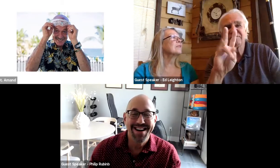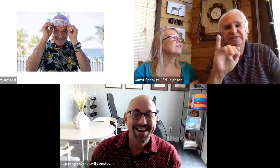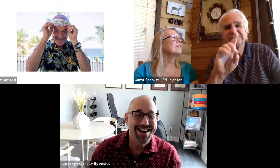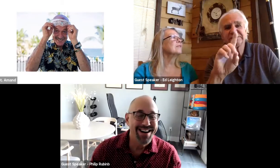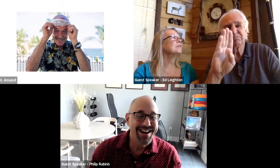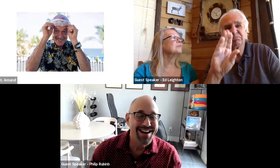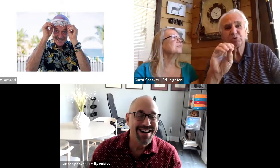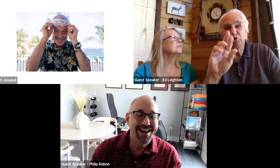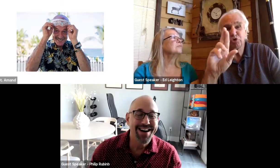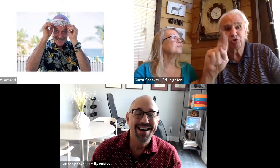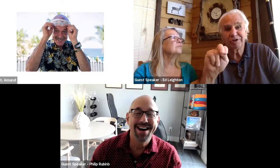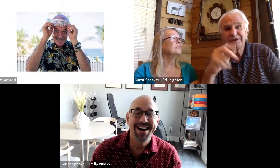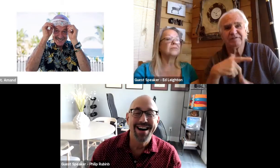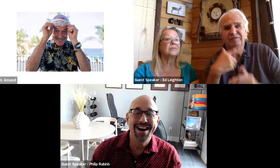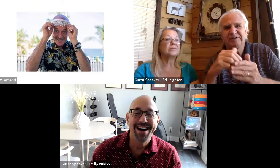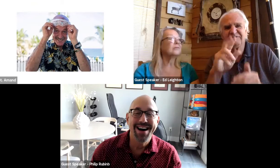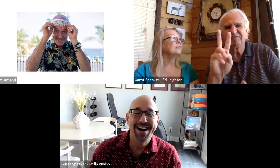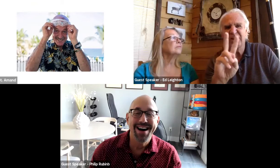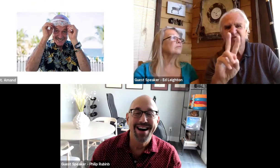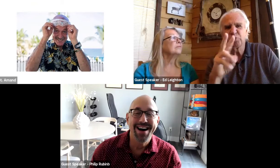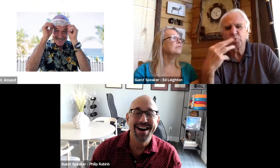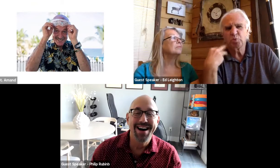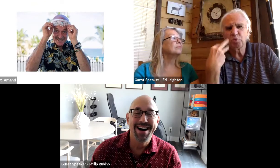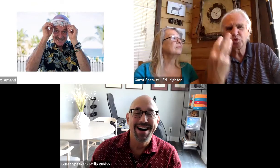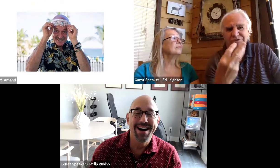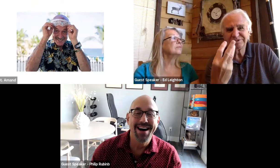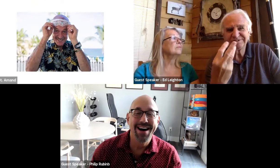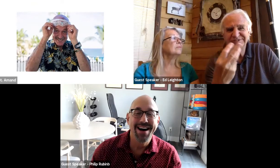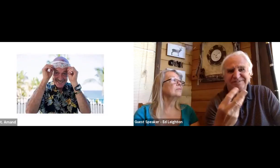Ed: Yeah, I'd like to introduce David Born.